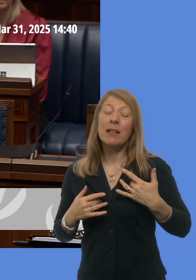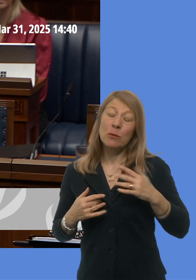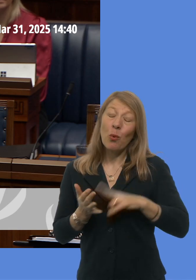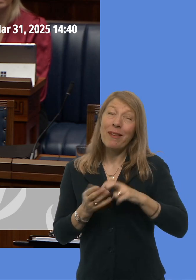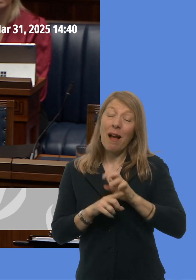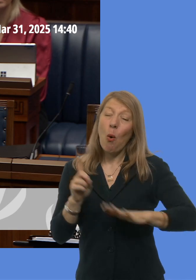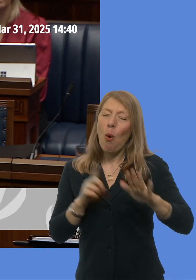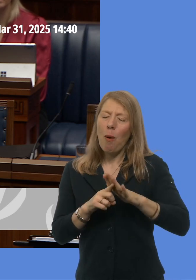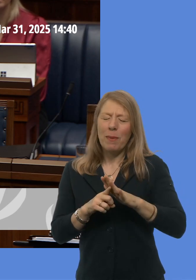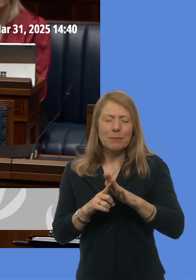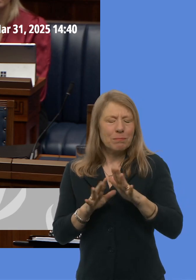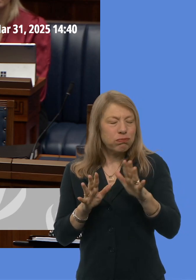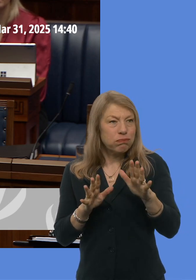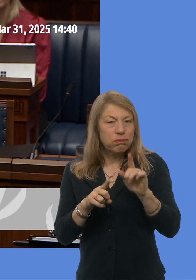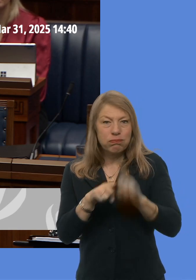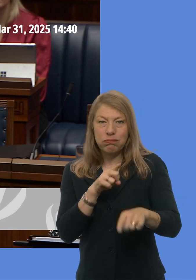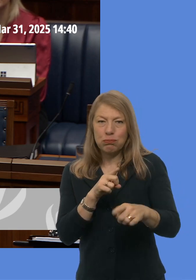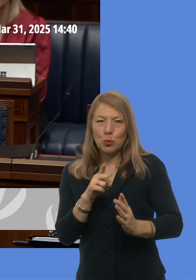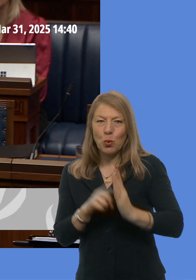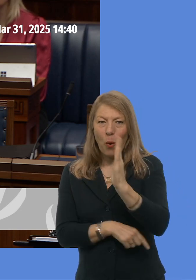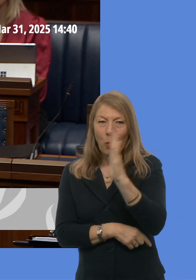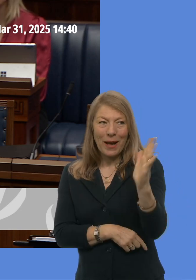definitely the message that we were getting when we were up just last week.